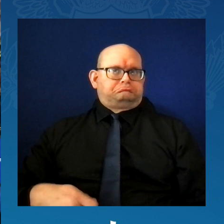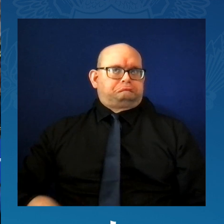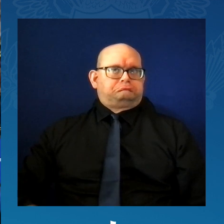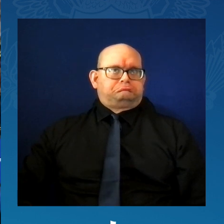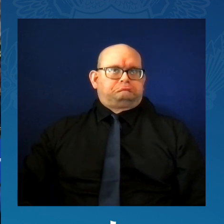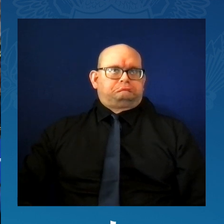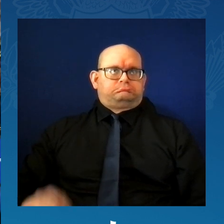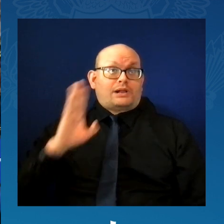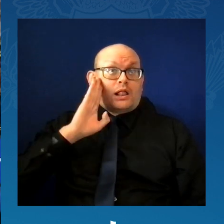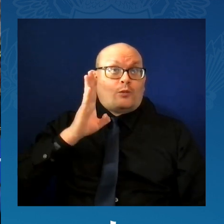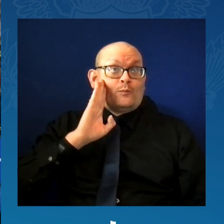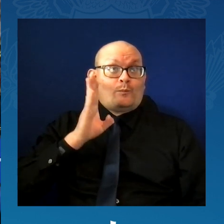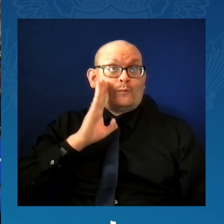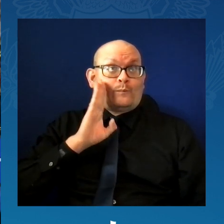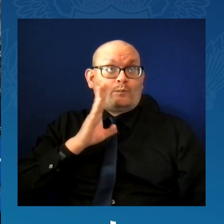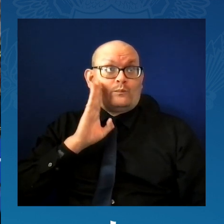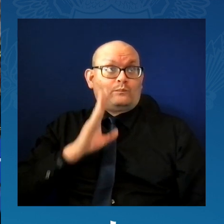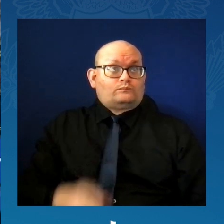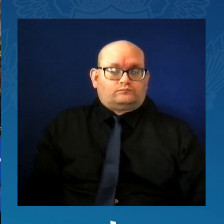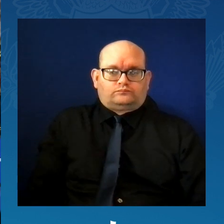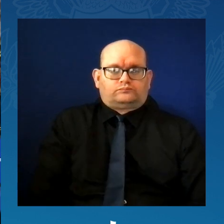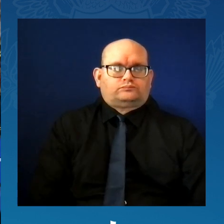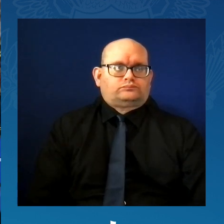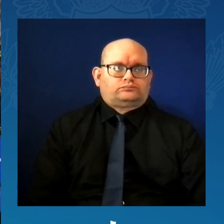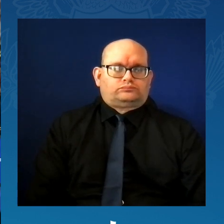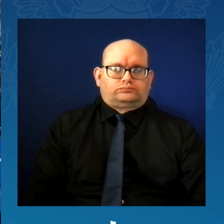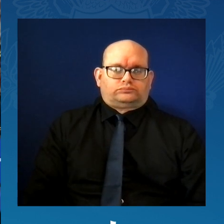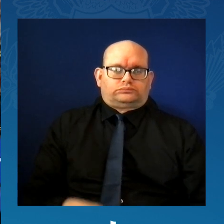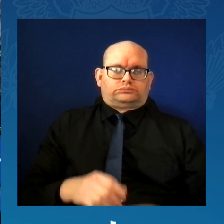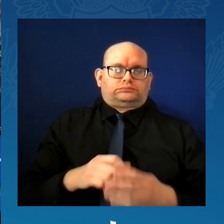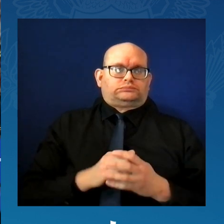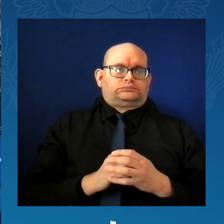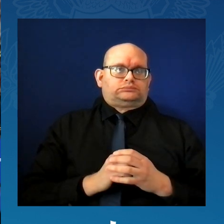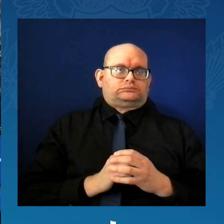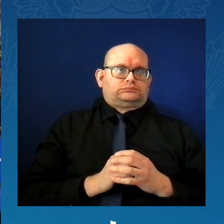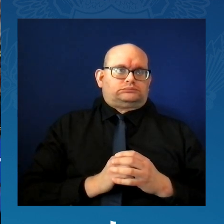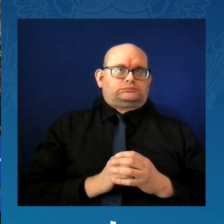Dr. Kunstler, can you talk a bit about the insurance industry